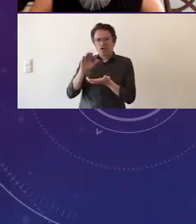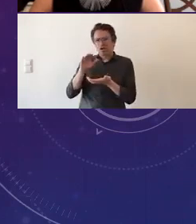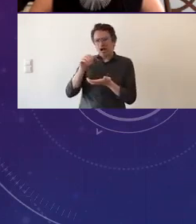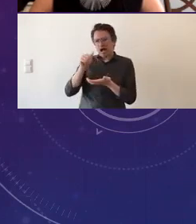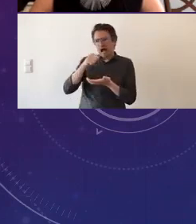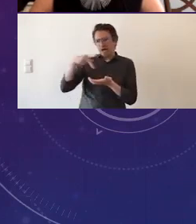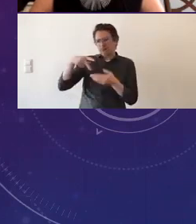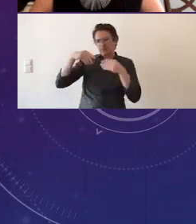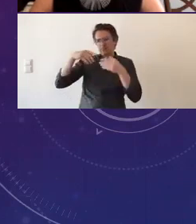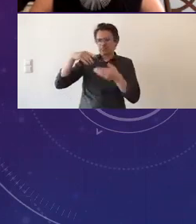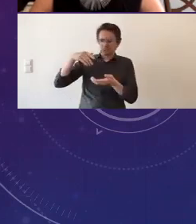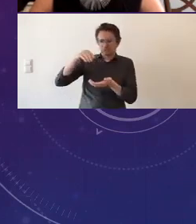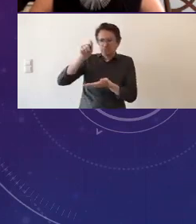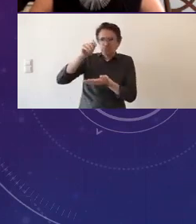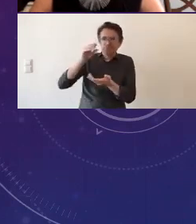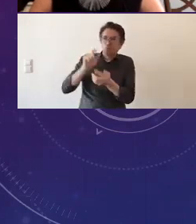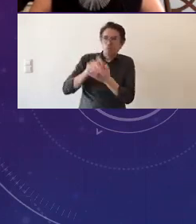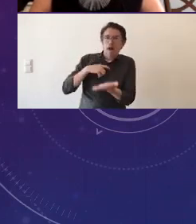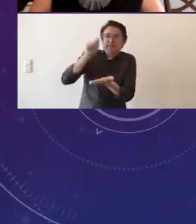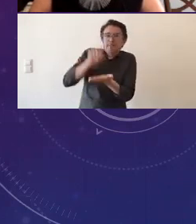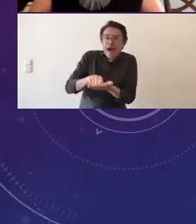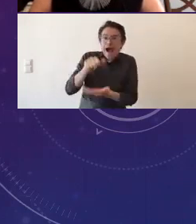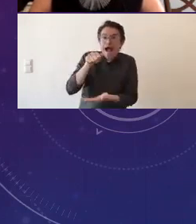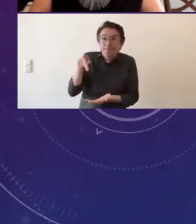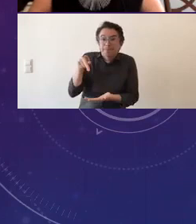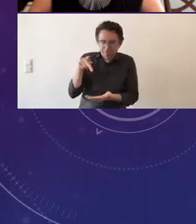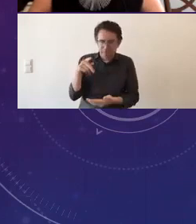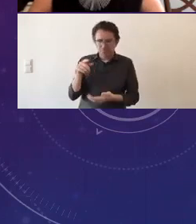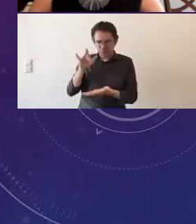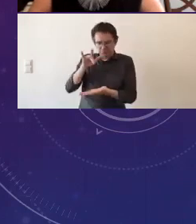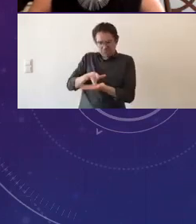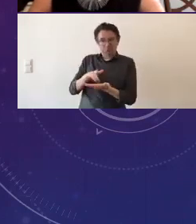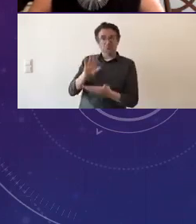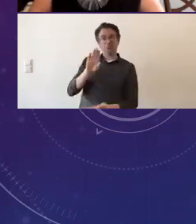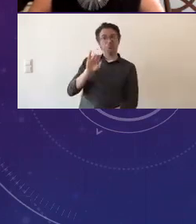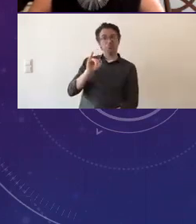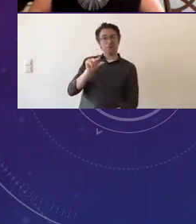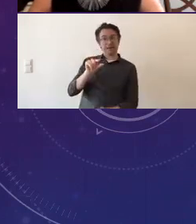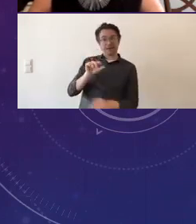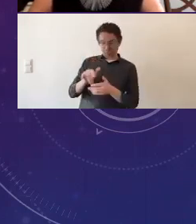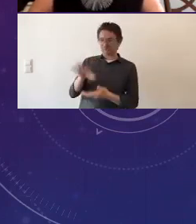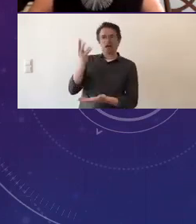my colleagues how to use it then I also love reading if you want to read